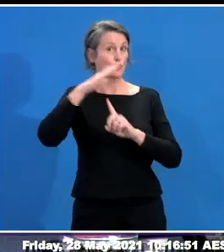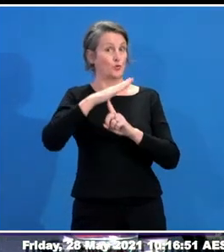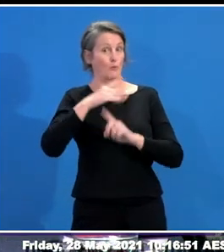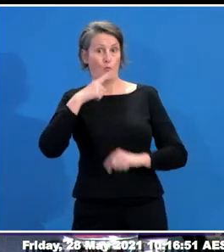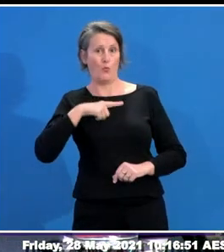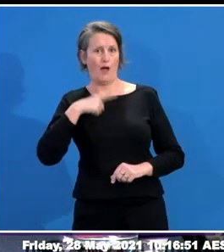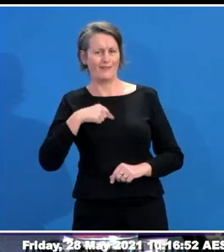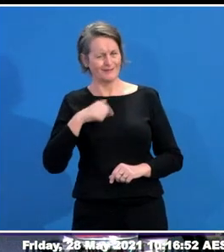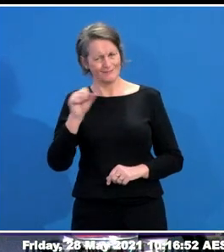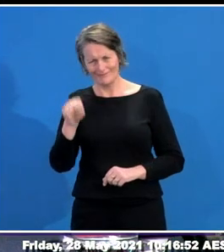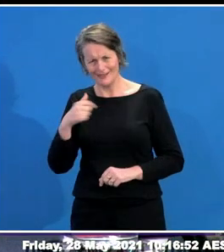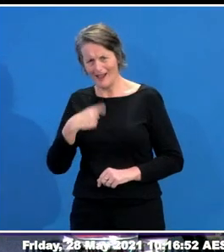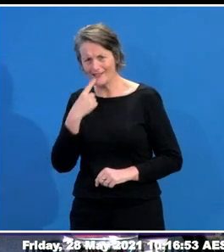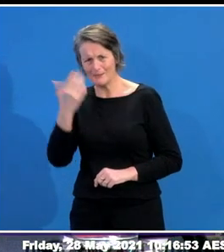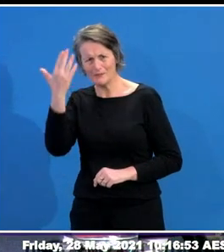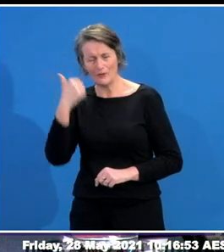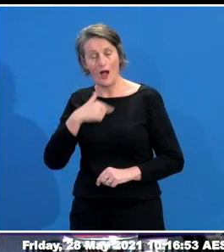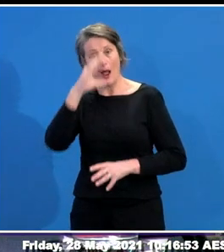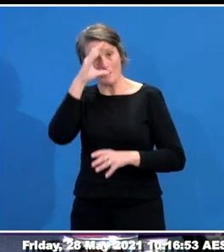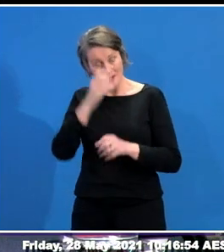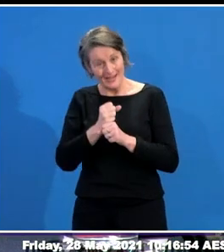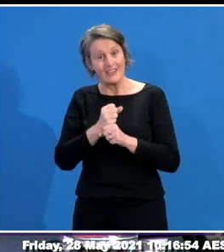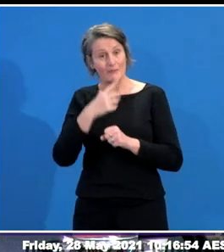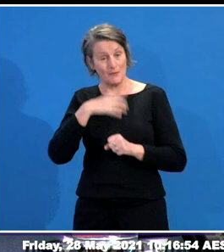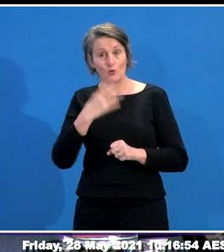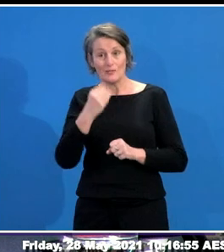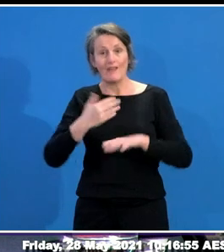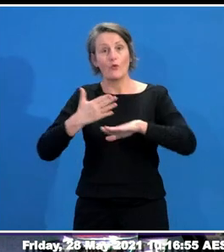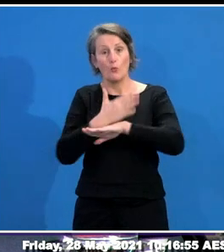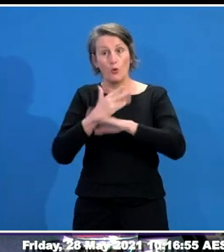As I said before, it is because there were major industrial relations matters